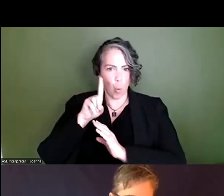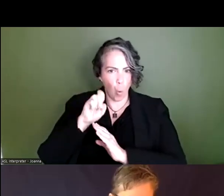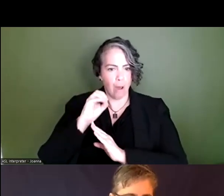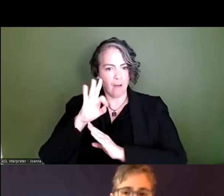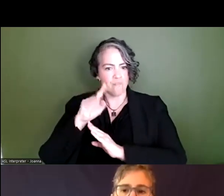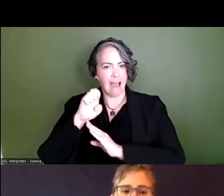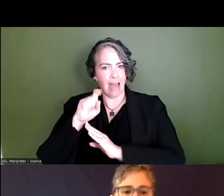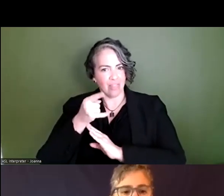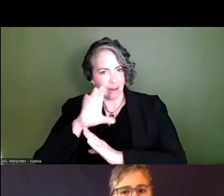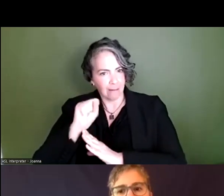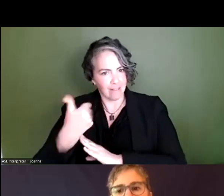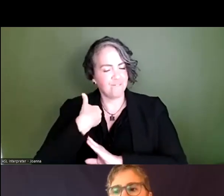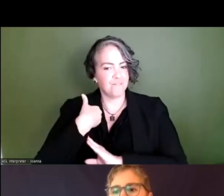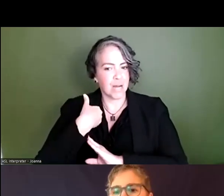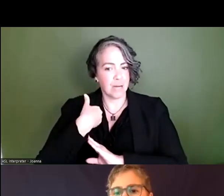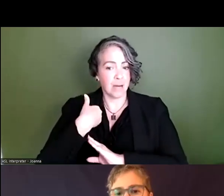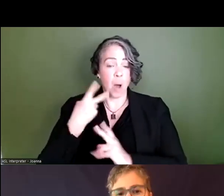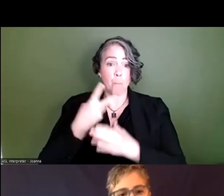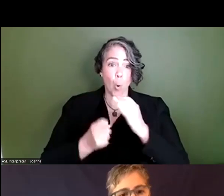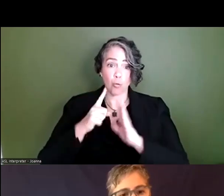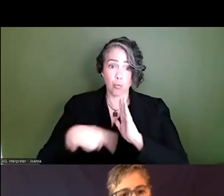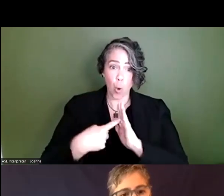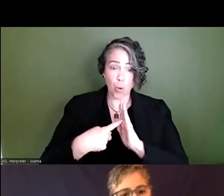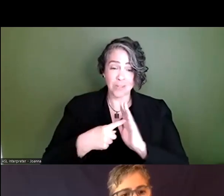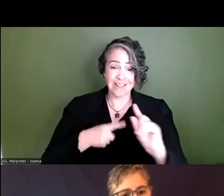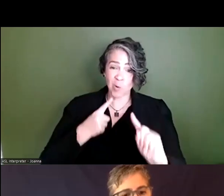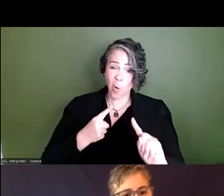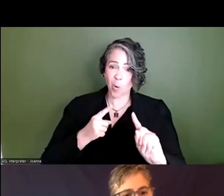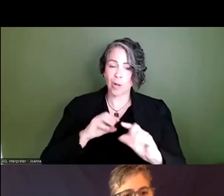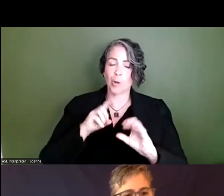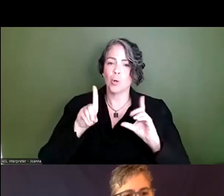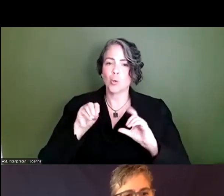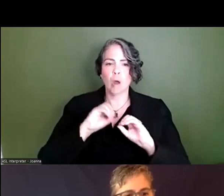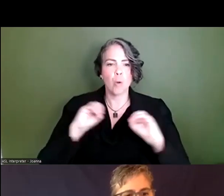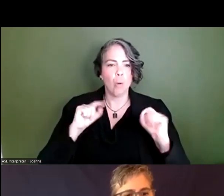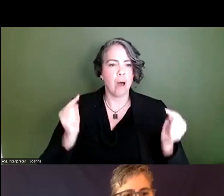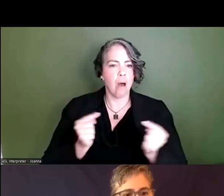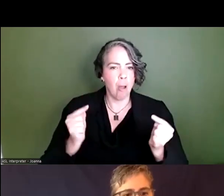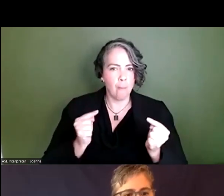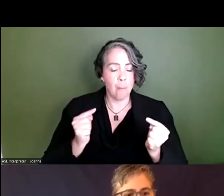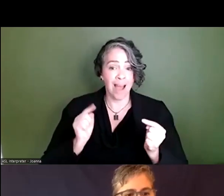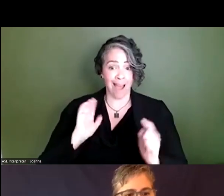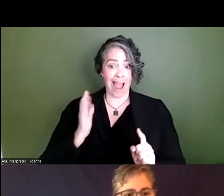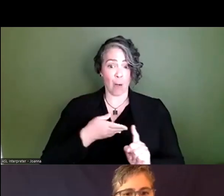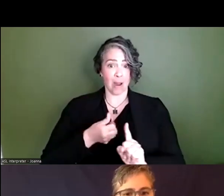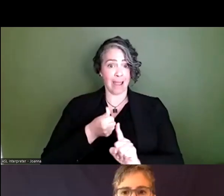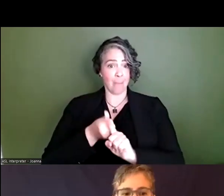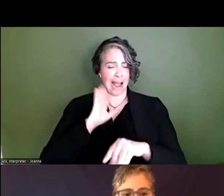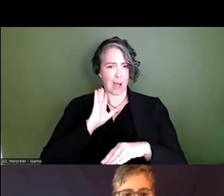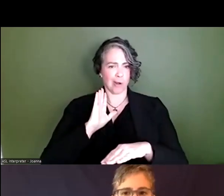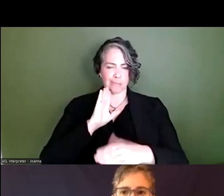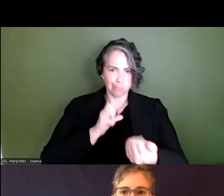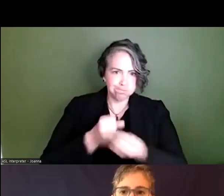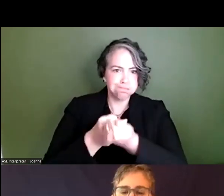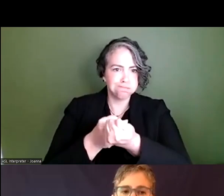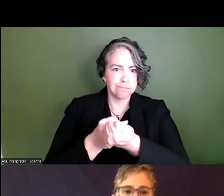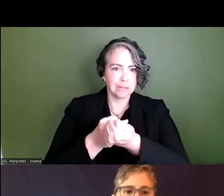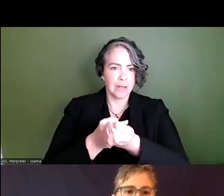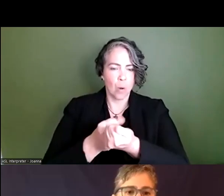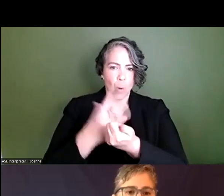both roles seek to do no harm, and to maximize the impact of, you know, the support. And both roles